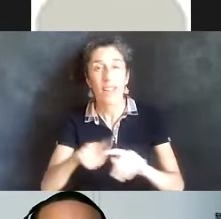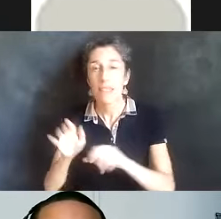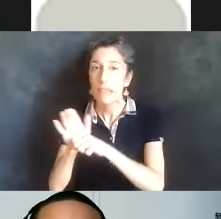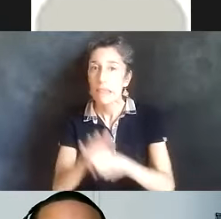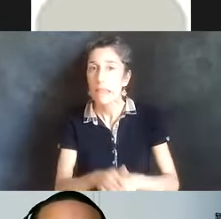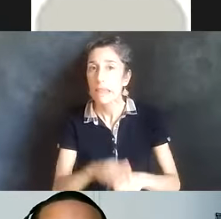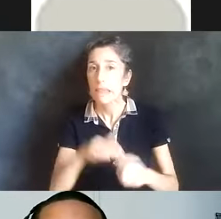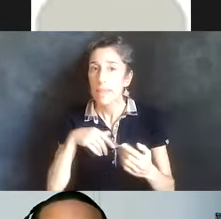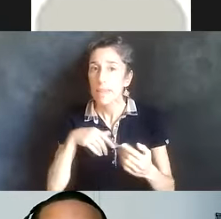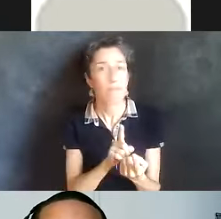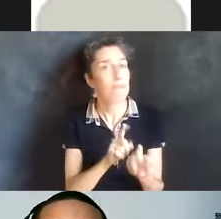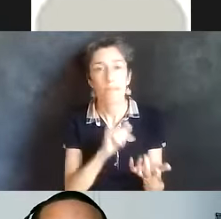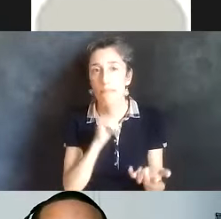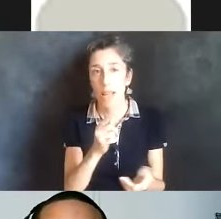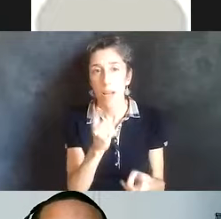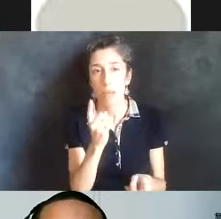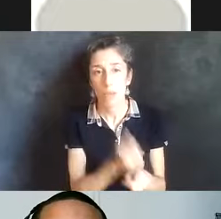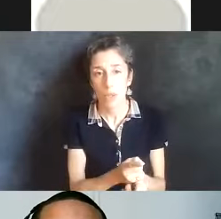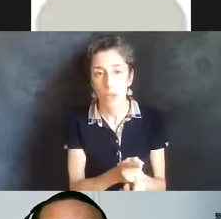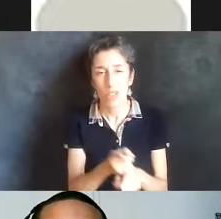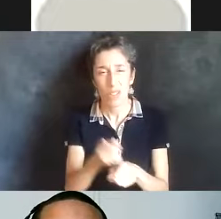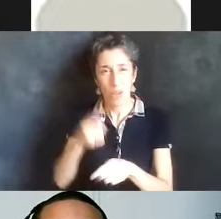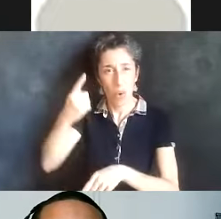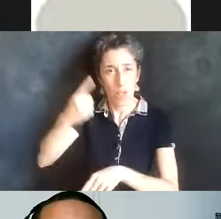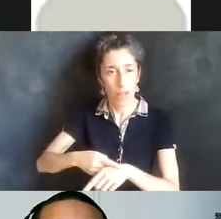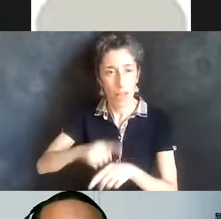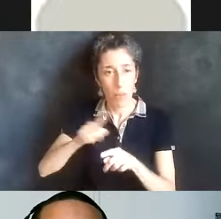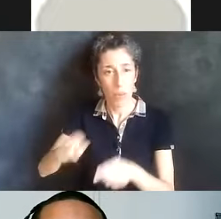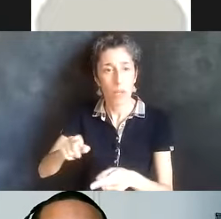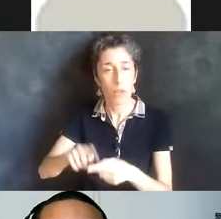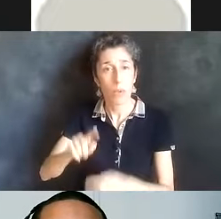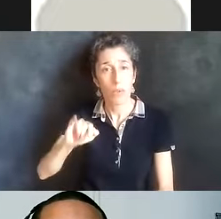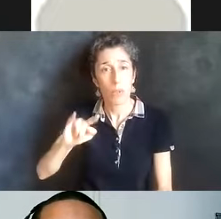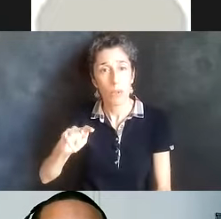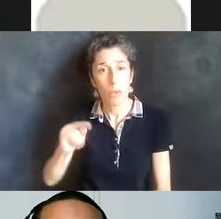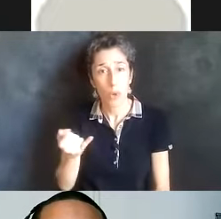in front of me, they were chatting and laughing, but when it was my turn, I greeted the cashier